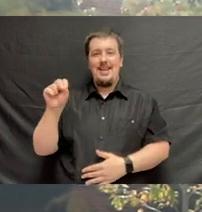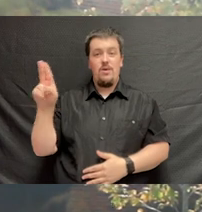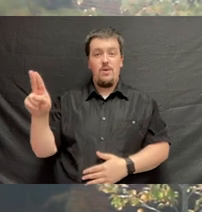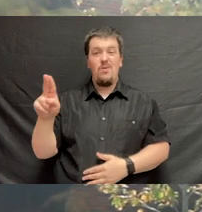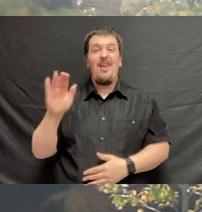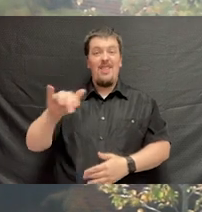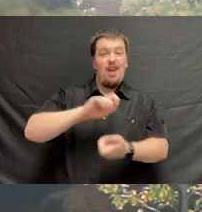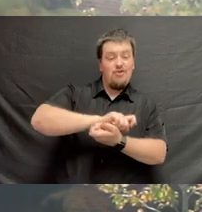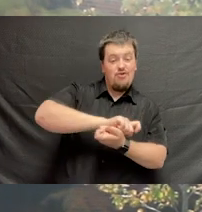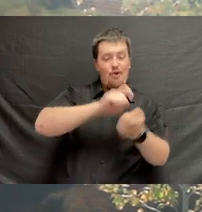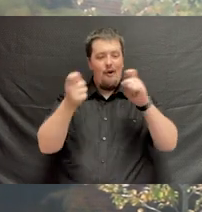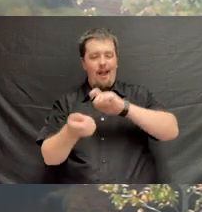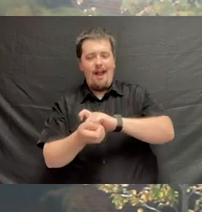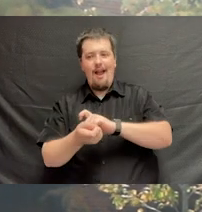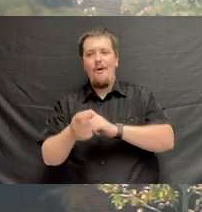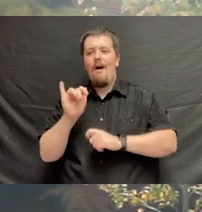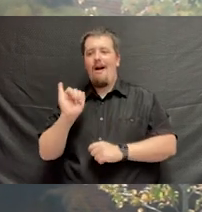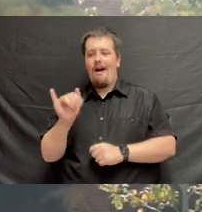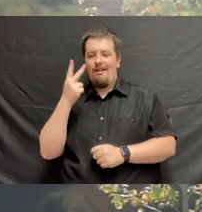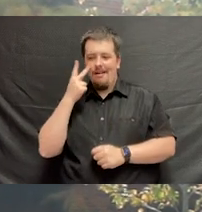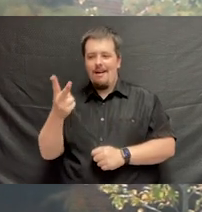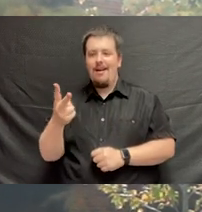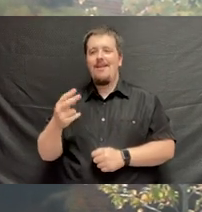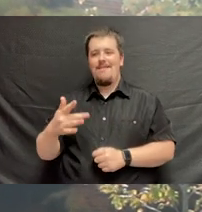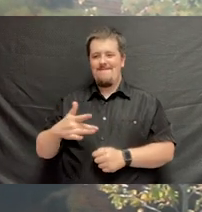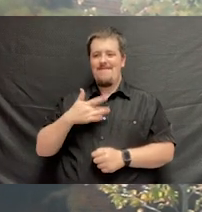It is this transformation that gives us educators hope.